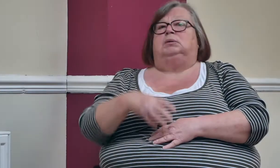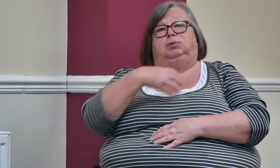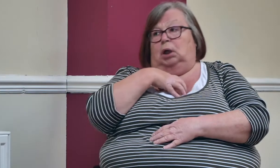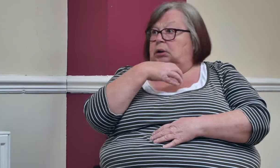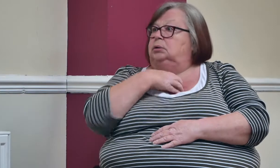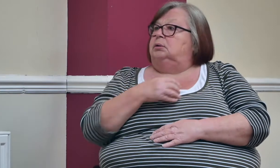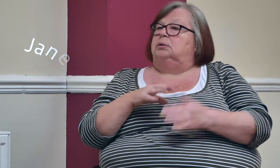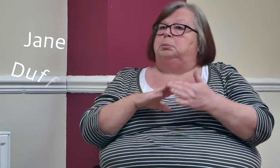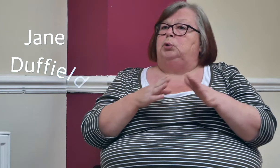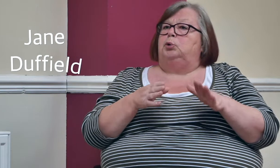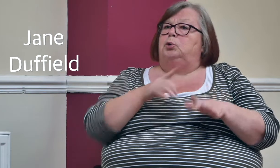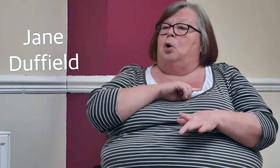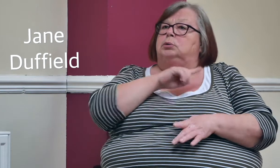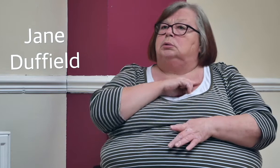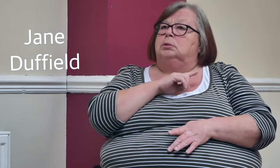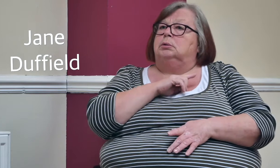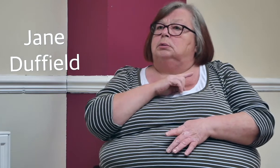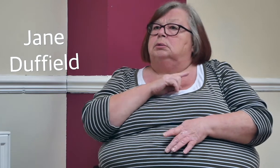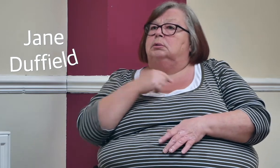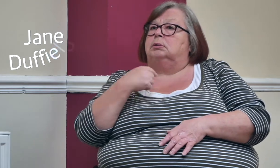It was shocking.